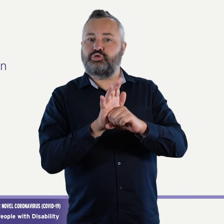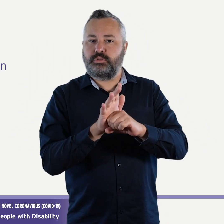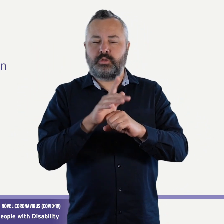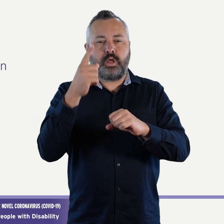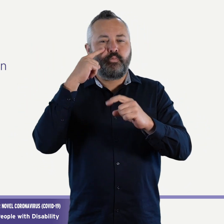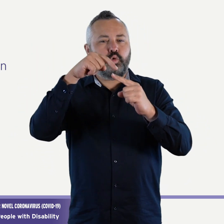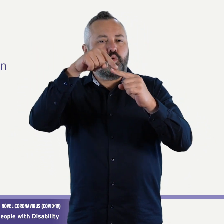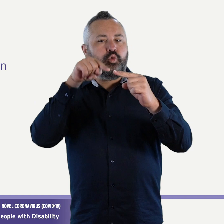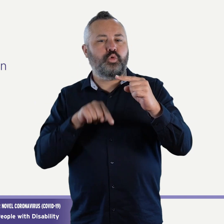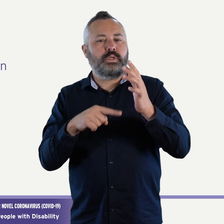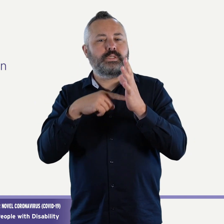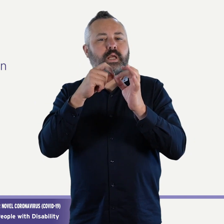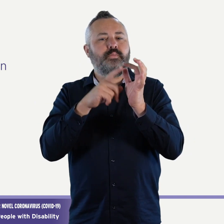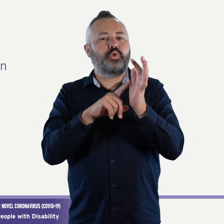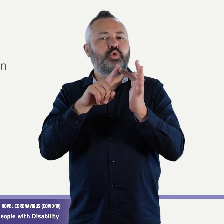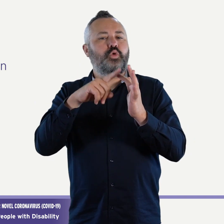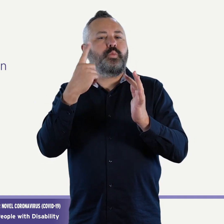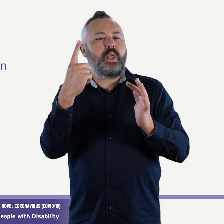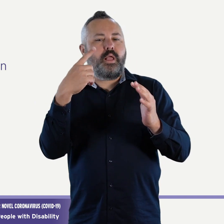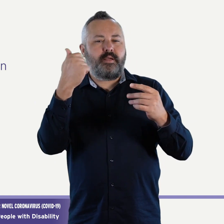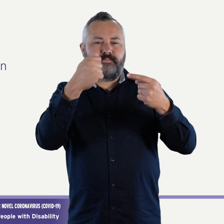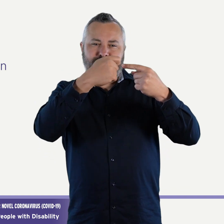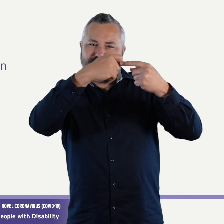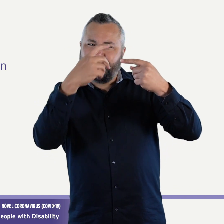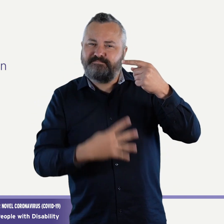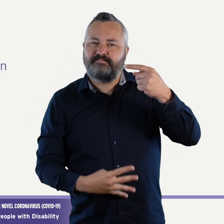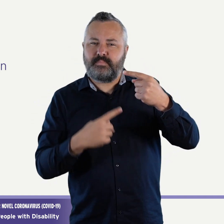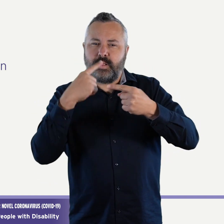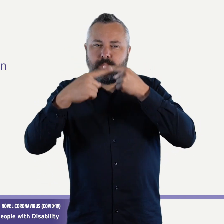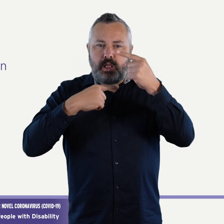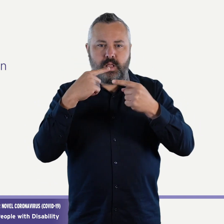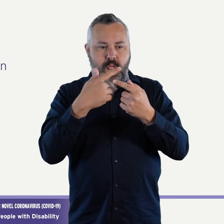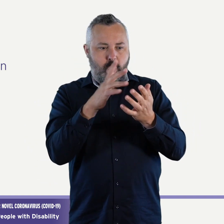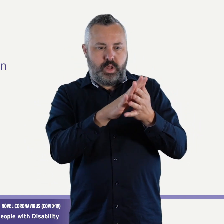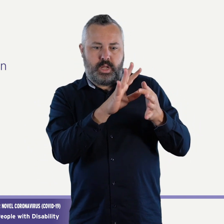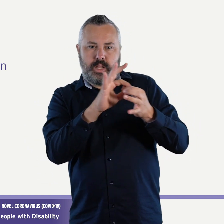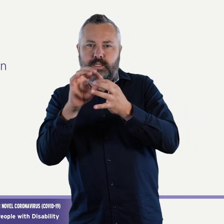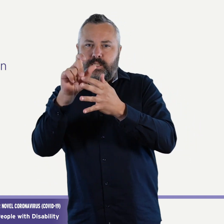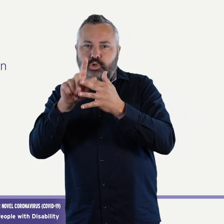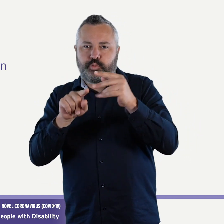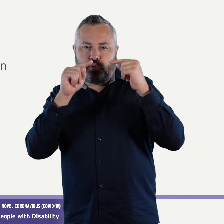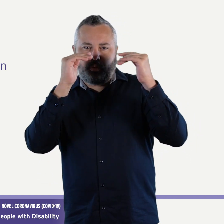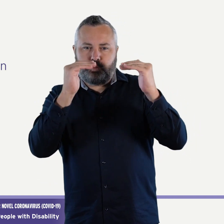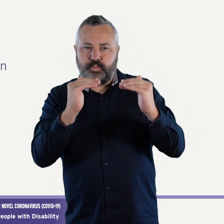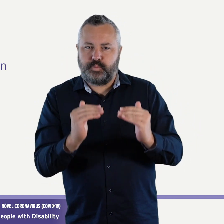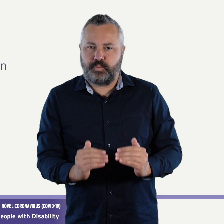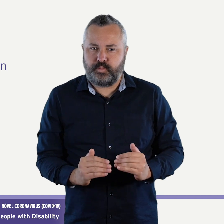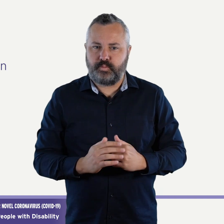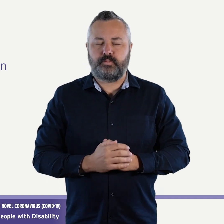Table 1 - The relationship between the risk factors for COVID-19 and people with disability.